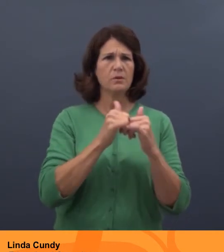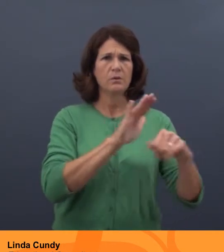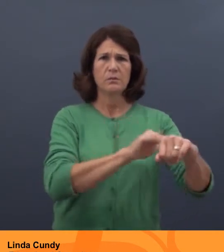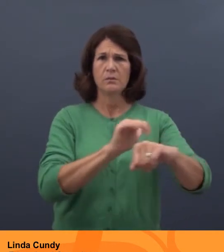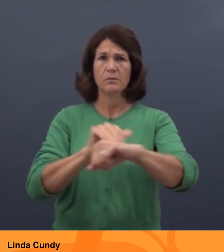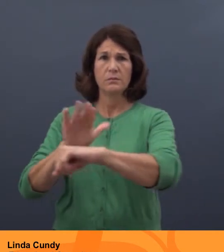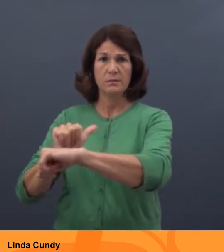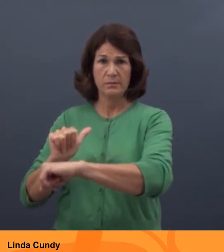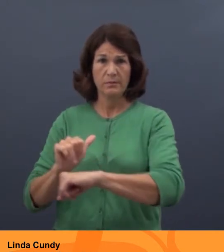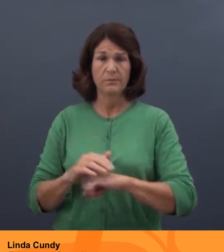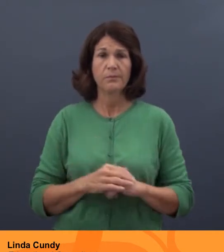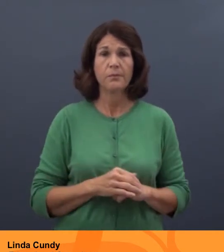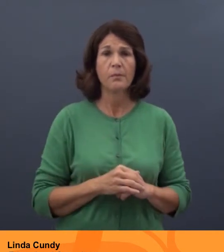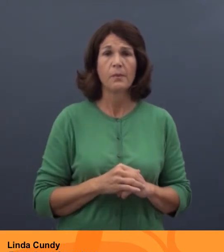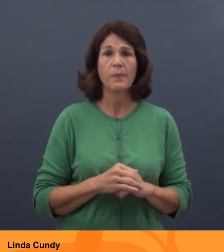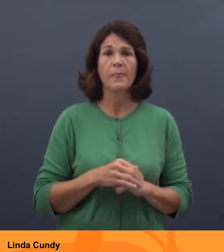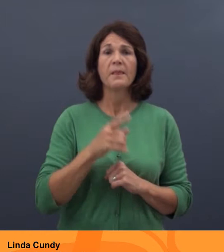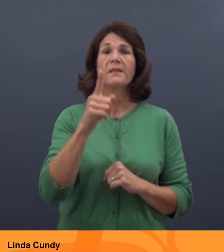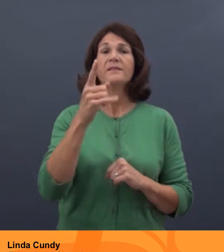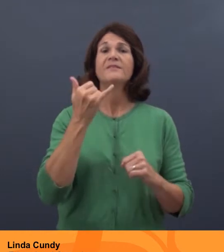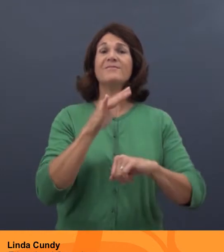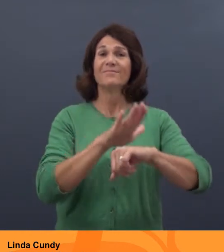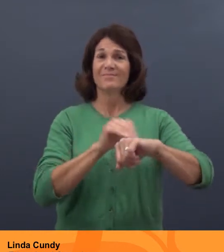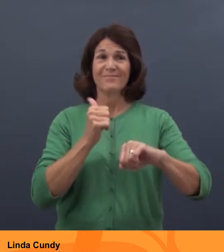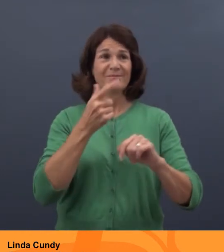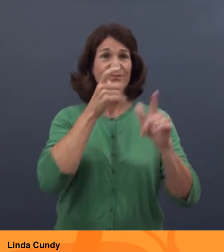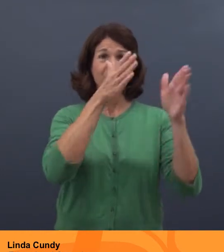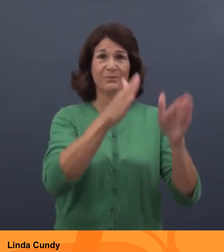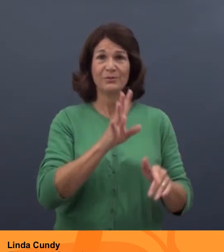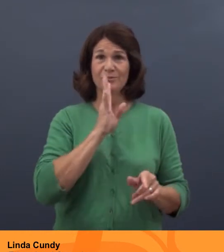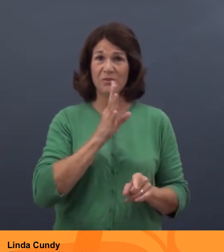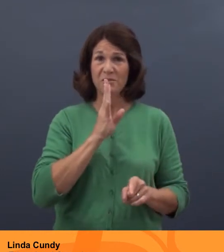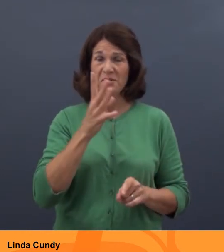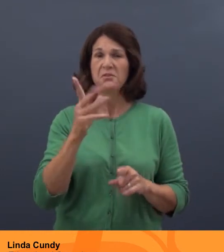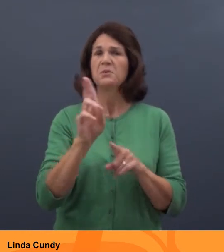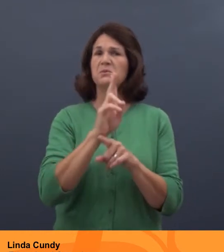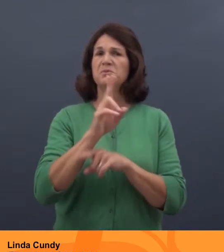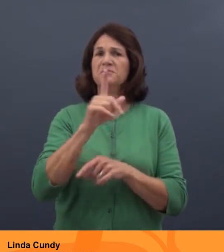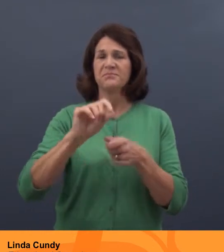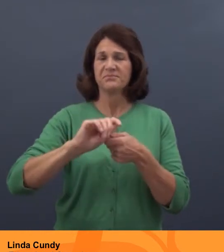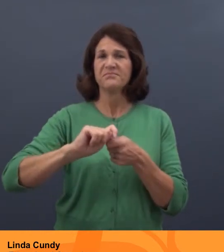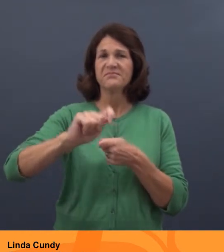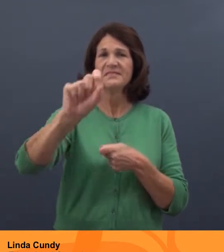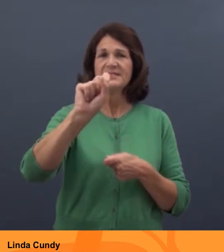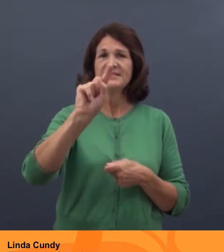when having class discussion. You may wish to do this by using objects like a talking stick